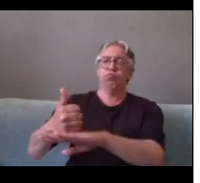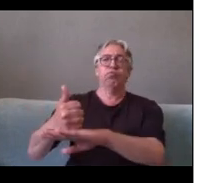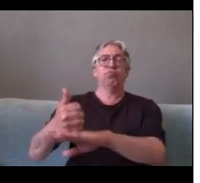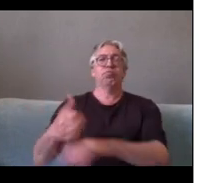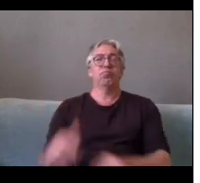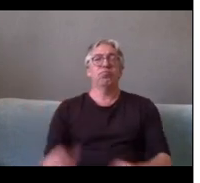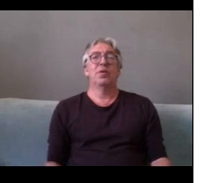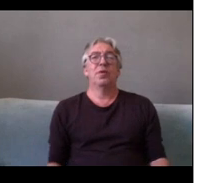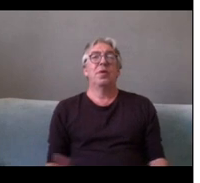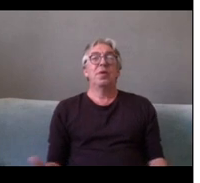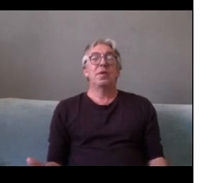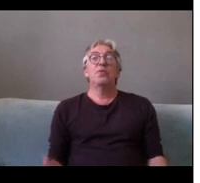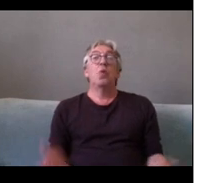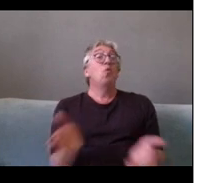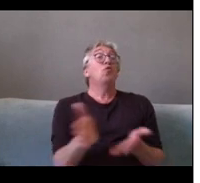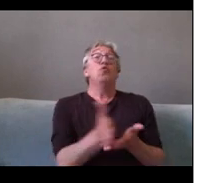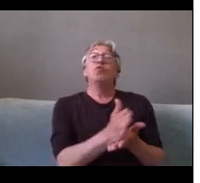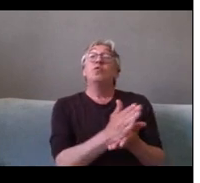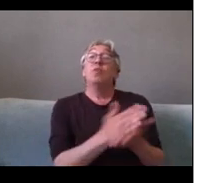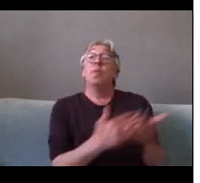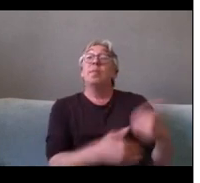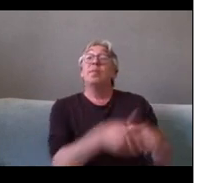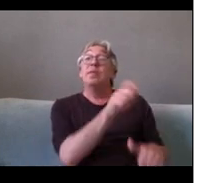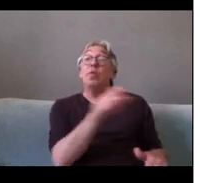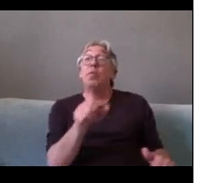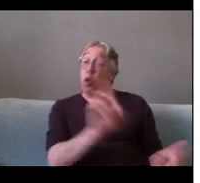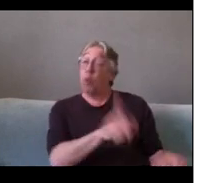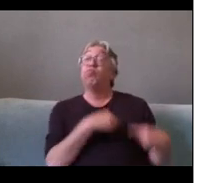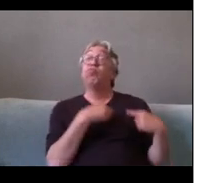people with some disabilities who received this early education